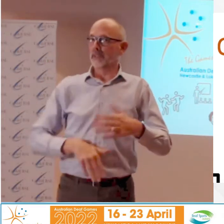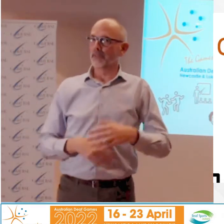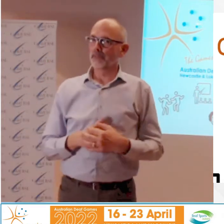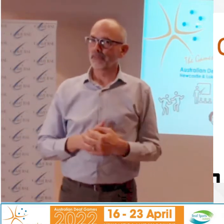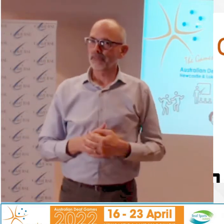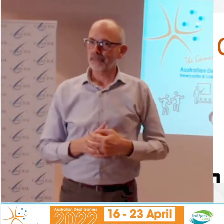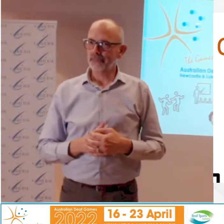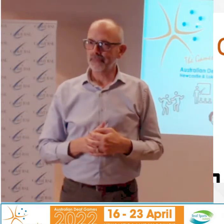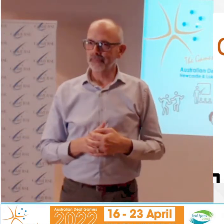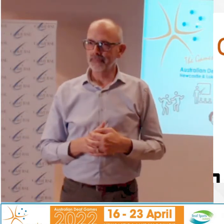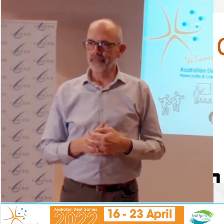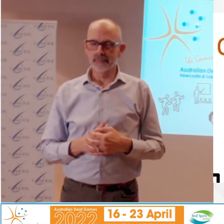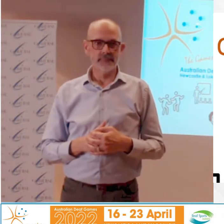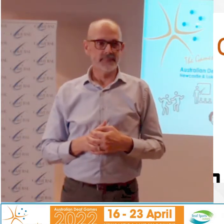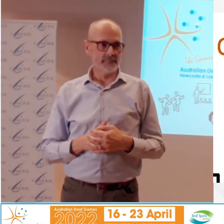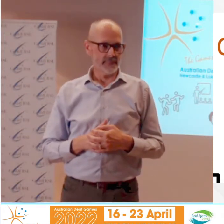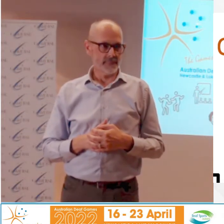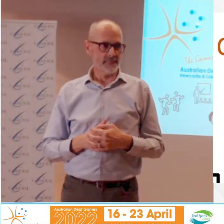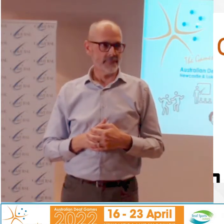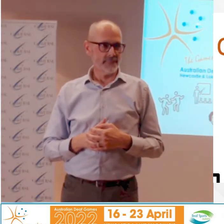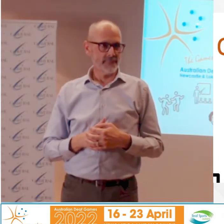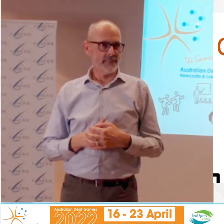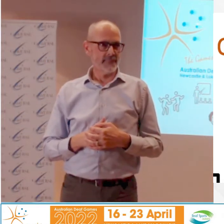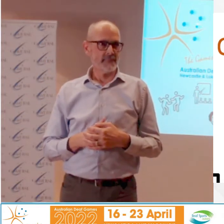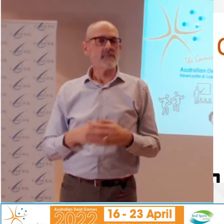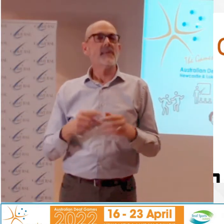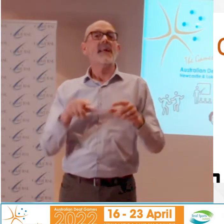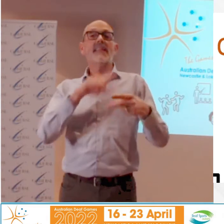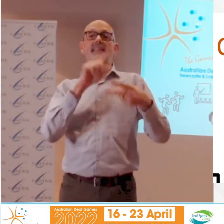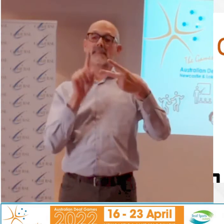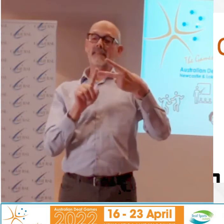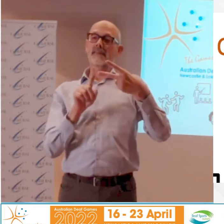go there in ore and say how wonderful it is so we're really grateful for the sponsorship